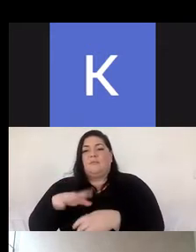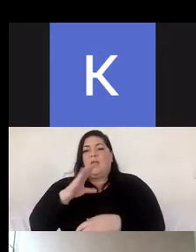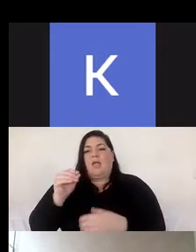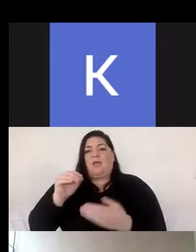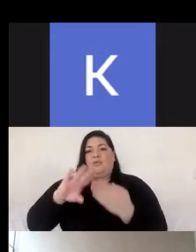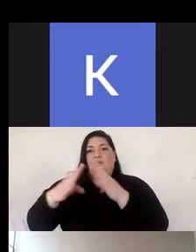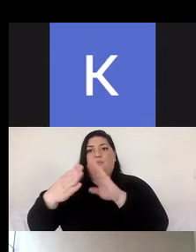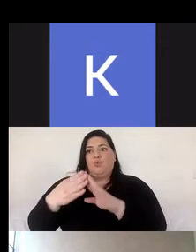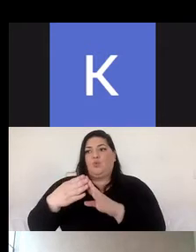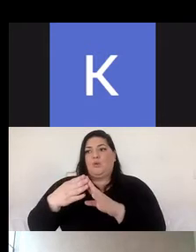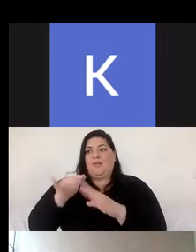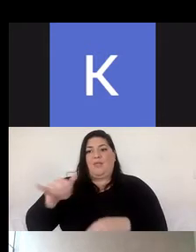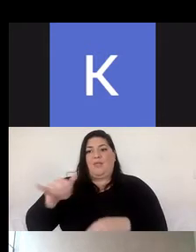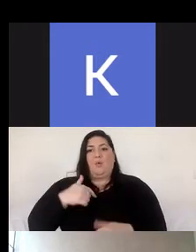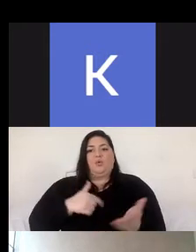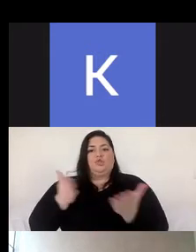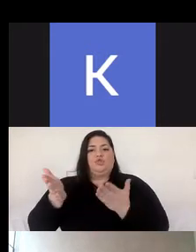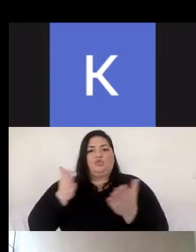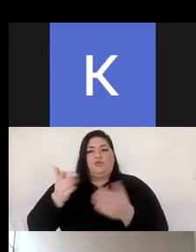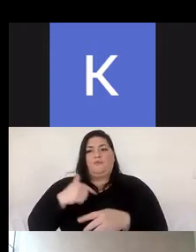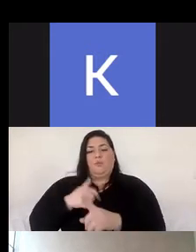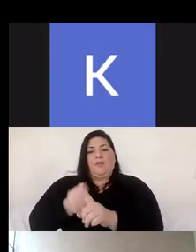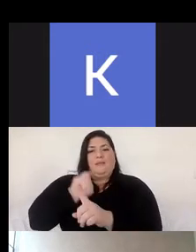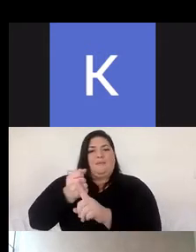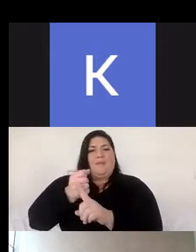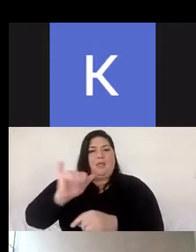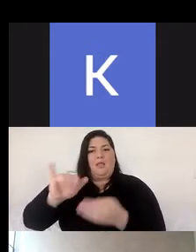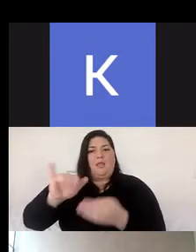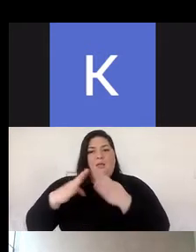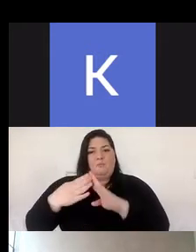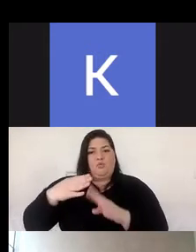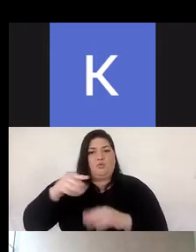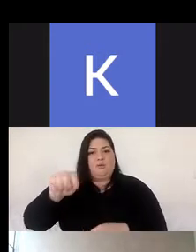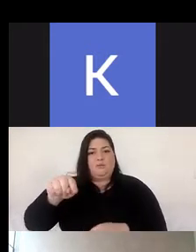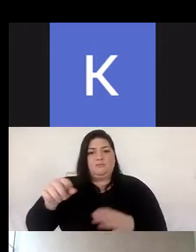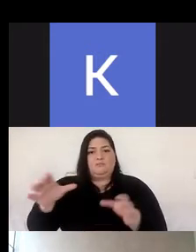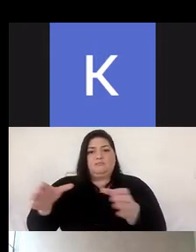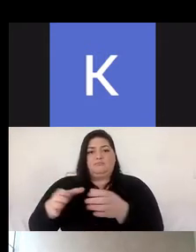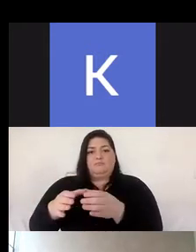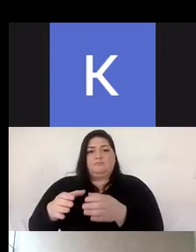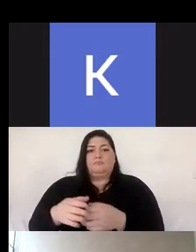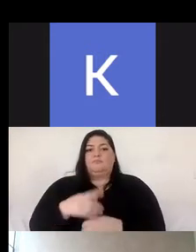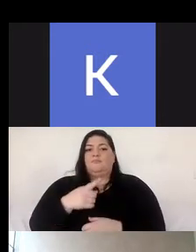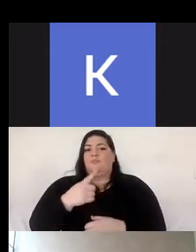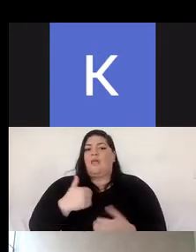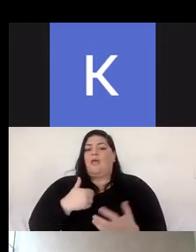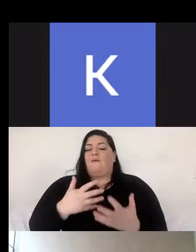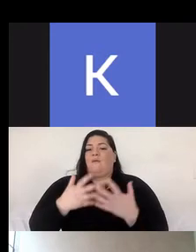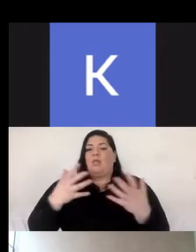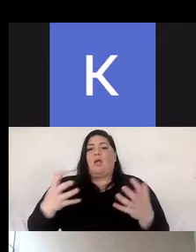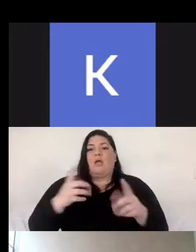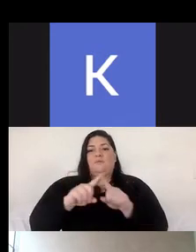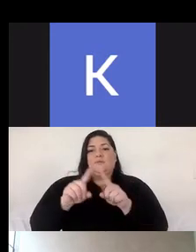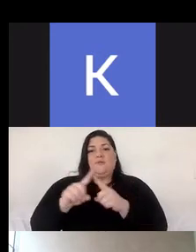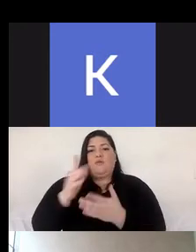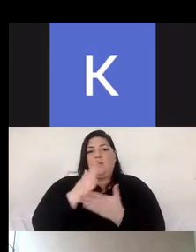that it is impacting. So this has a lot of elements of a very strong quote.